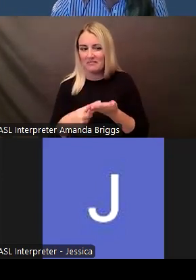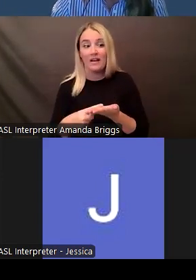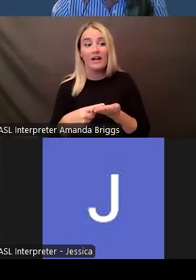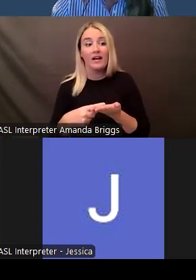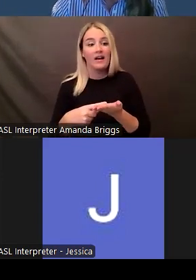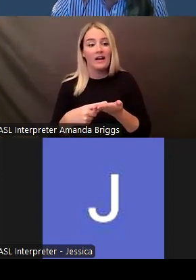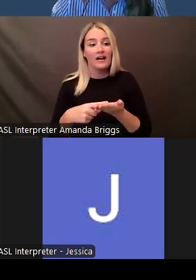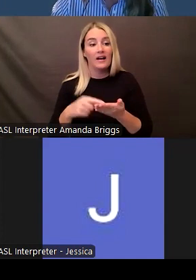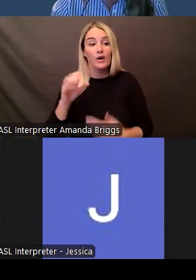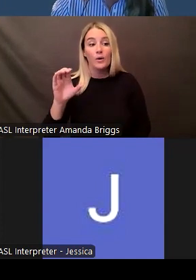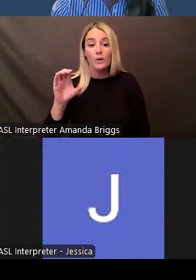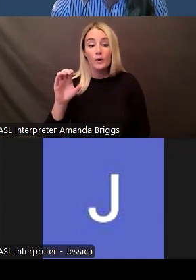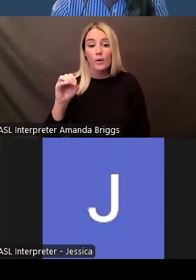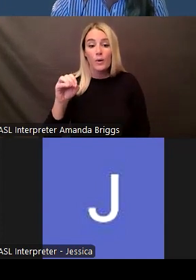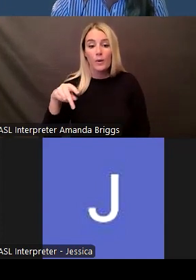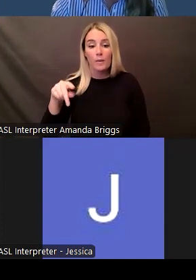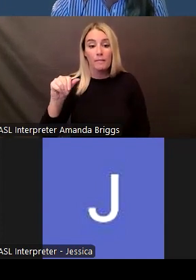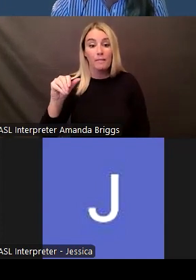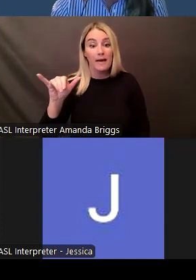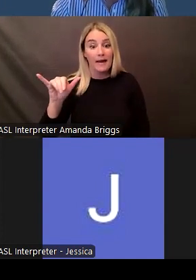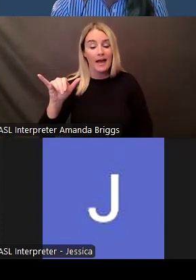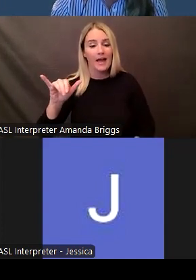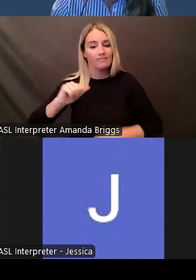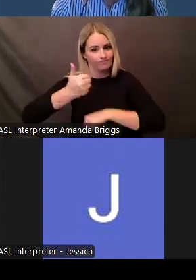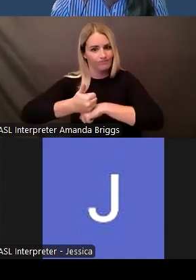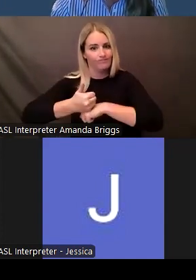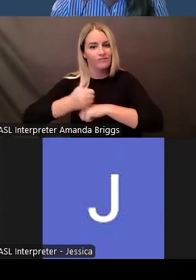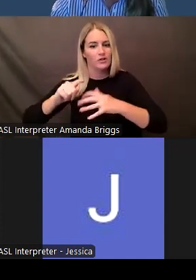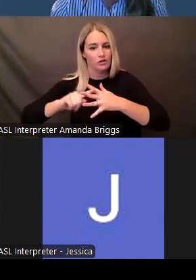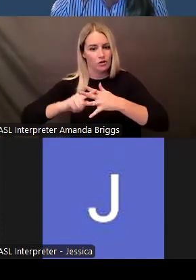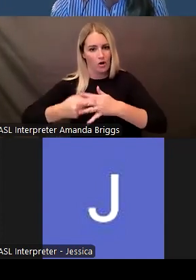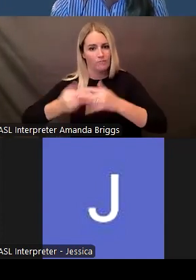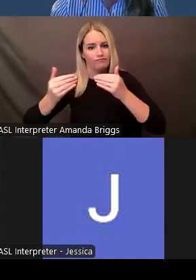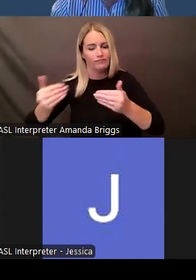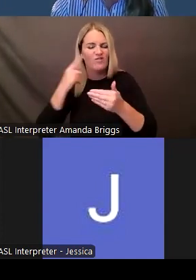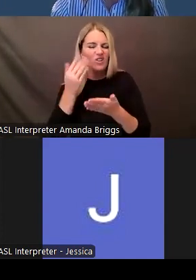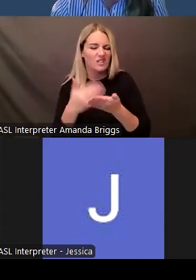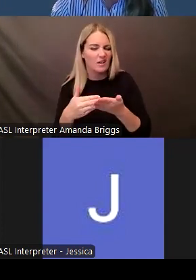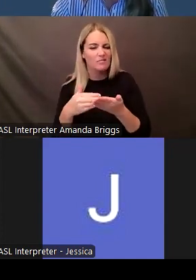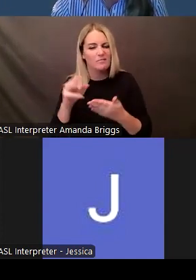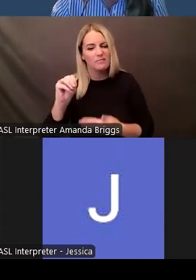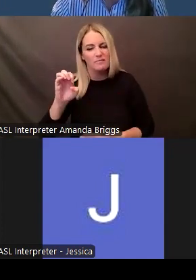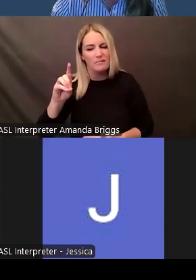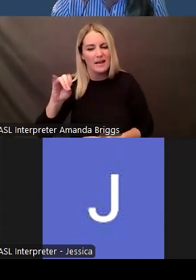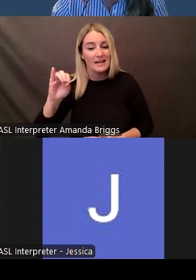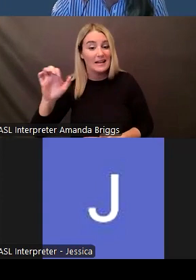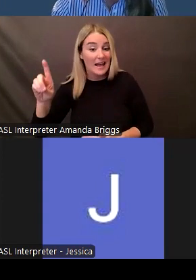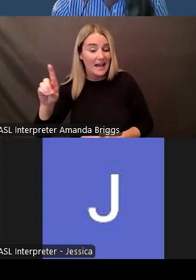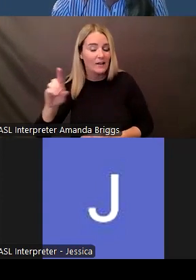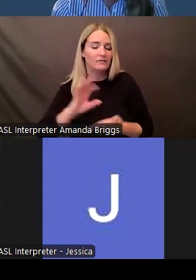of copays for certain, Medicaid and lower case medical services.